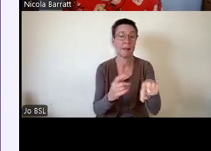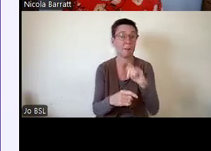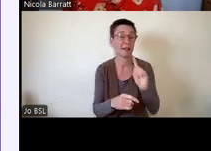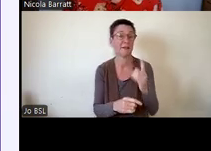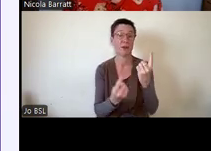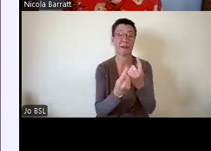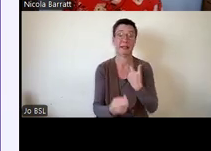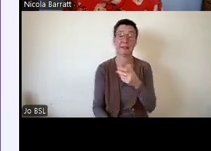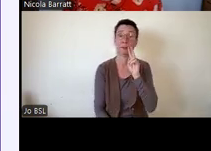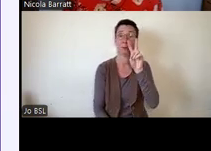when they come to your page.